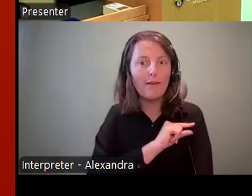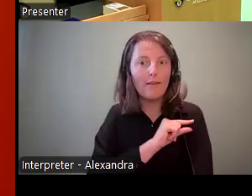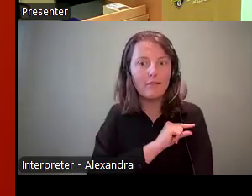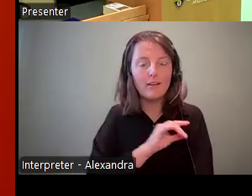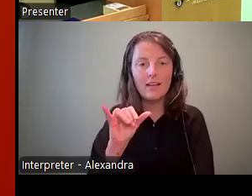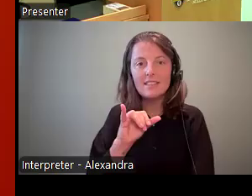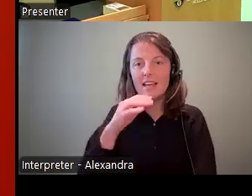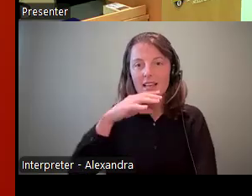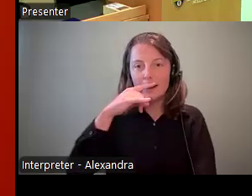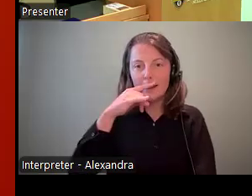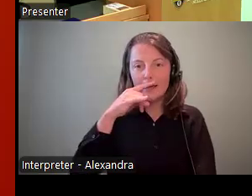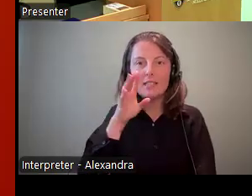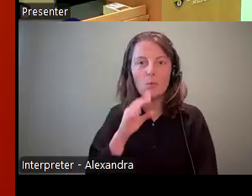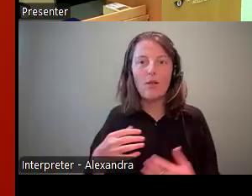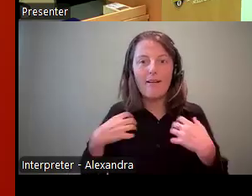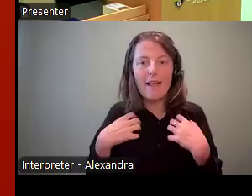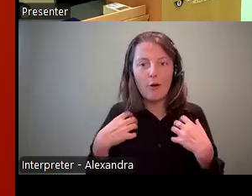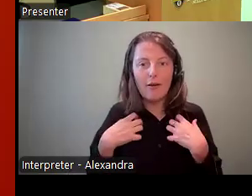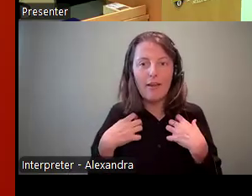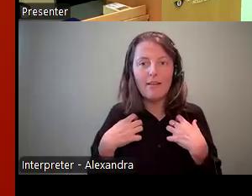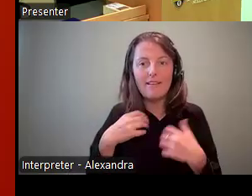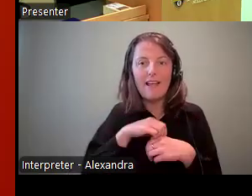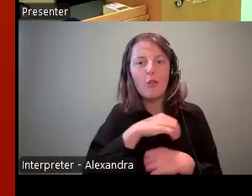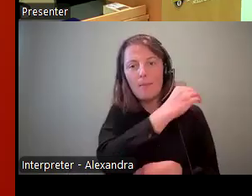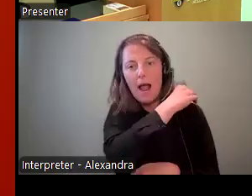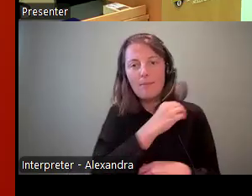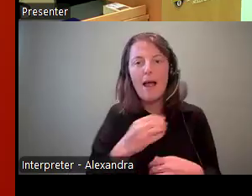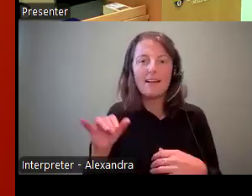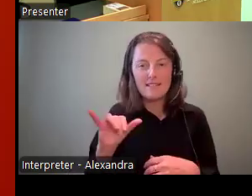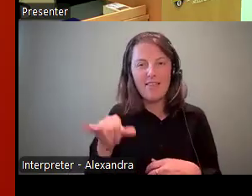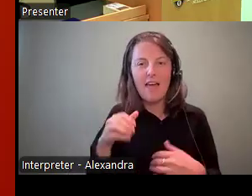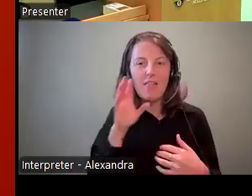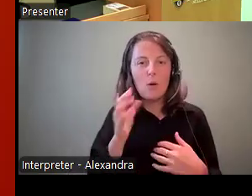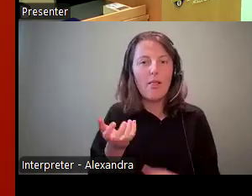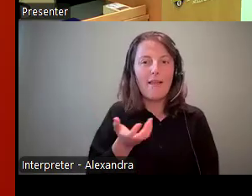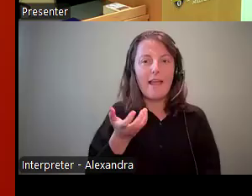day. I'm going to be presumed guilty in class for something that I probably won't have done and then